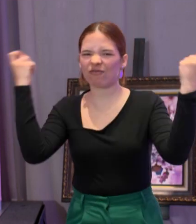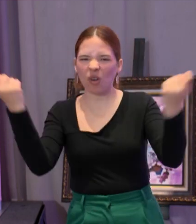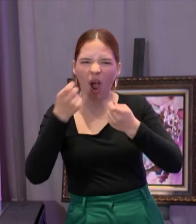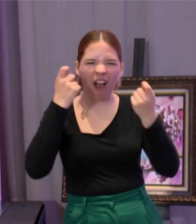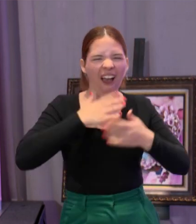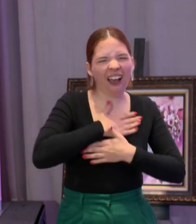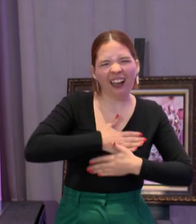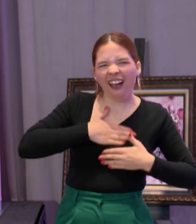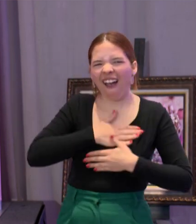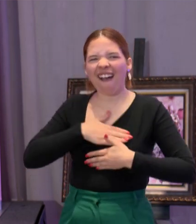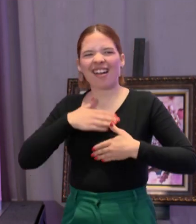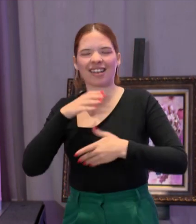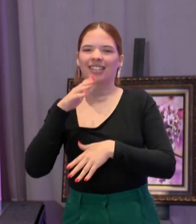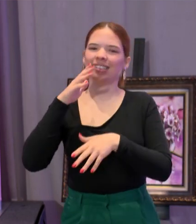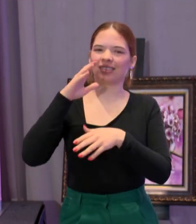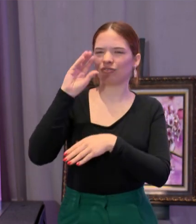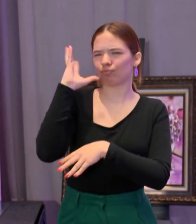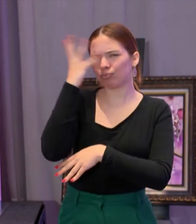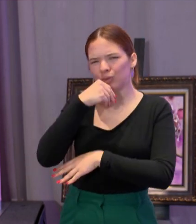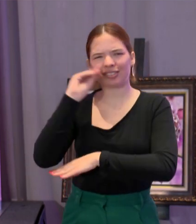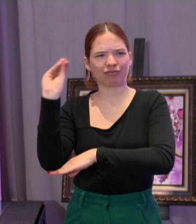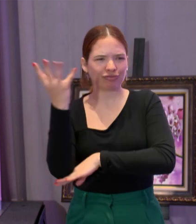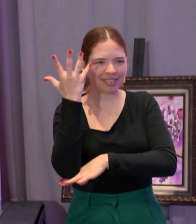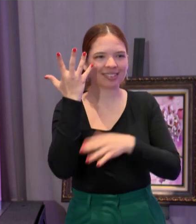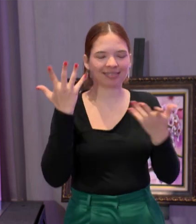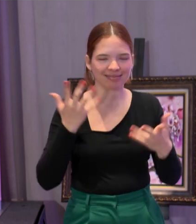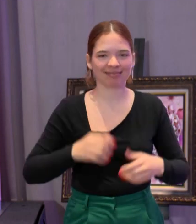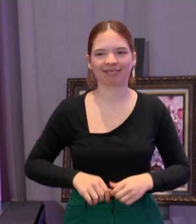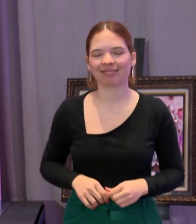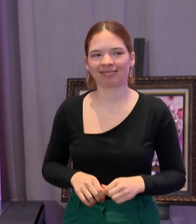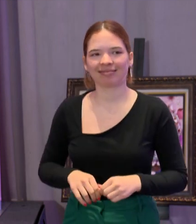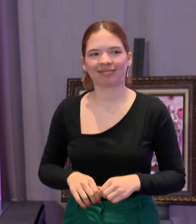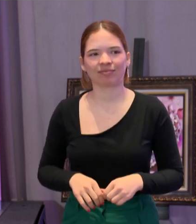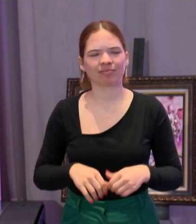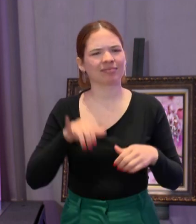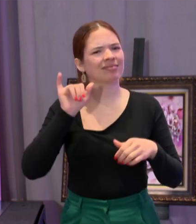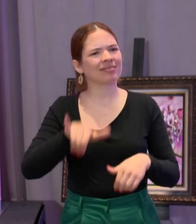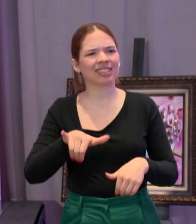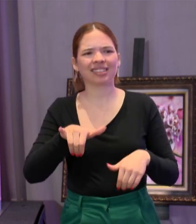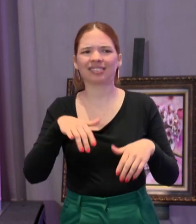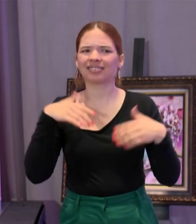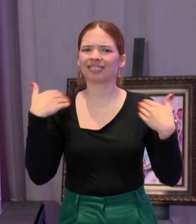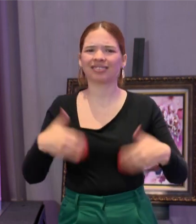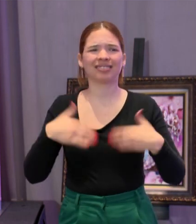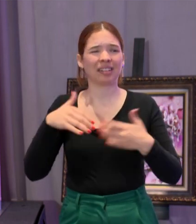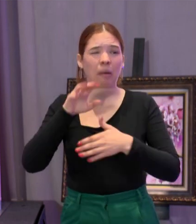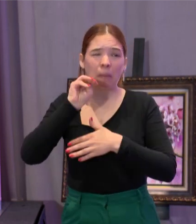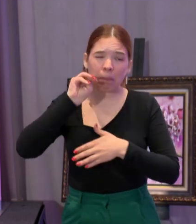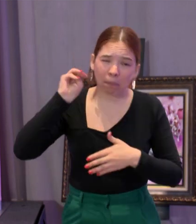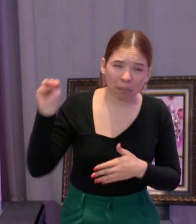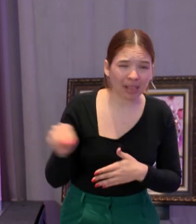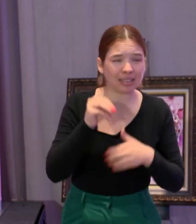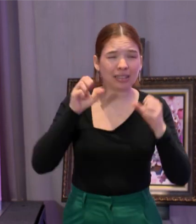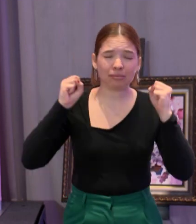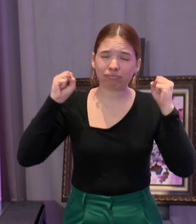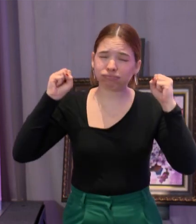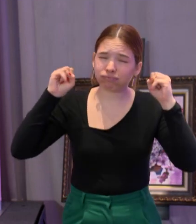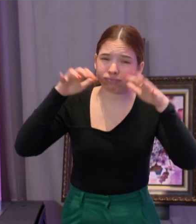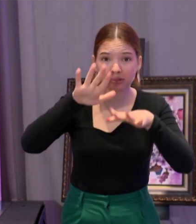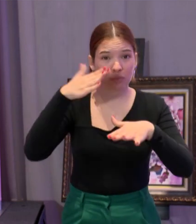CELEBRATE THESE WONDERFUL TREES. THIS INCREDIBLE EVENT DRAWS MILLIONS OF PEOPLE FROM AROUND THE WORLD EACH YEAR.